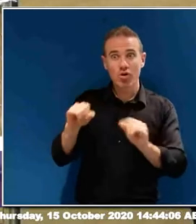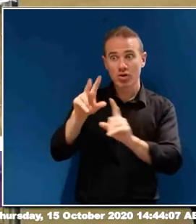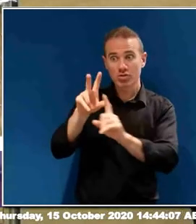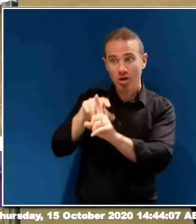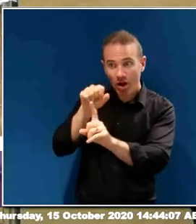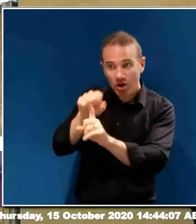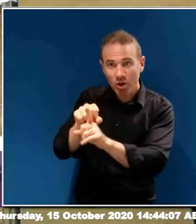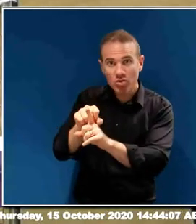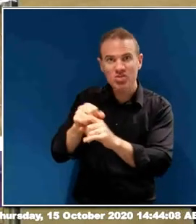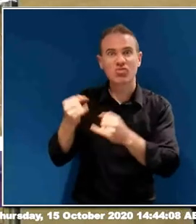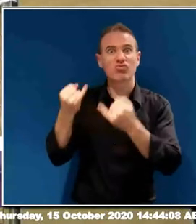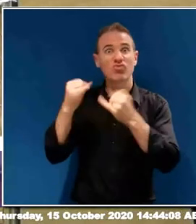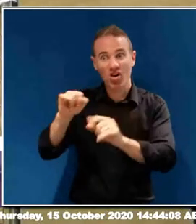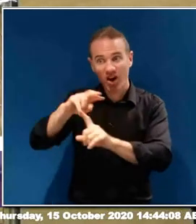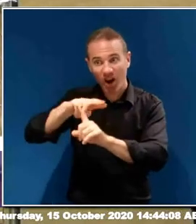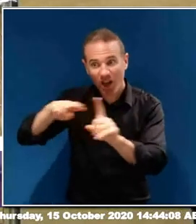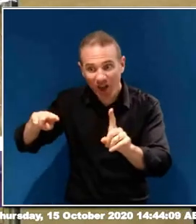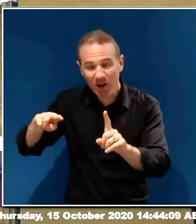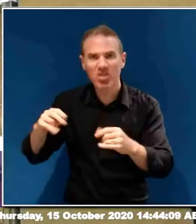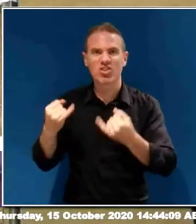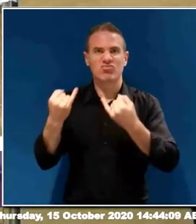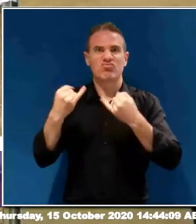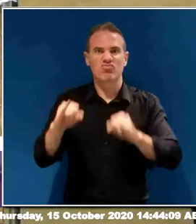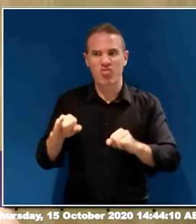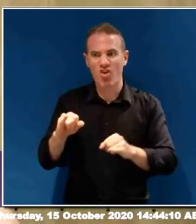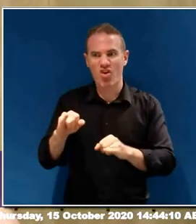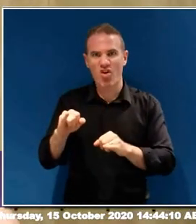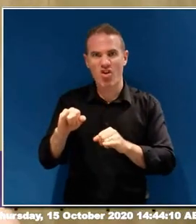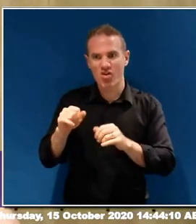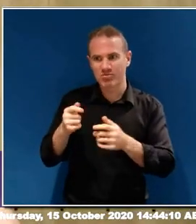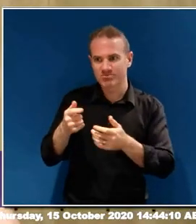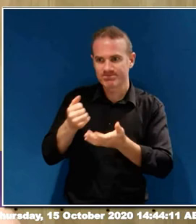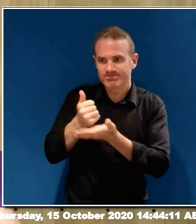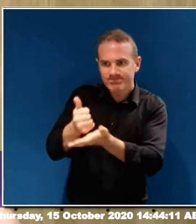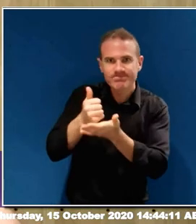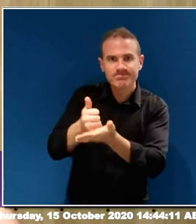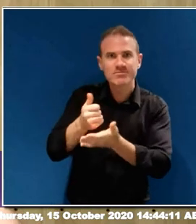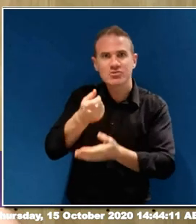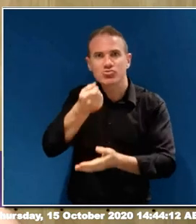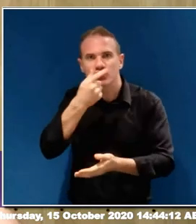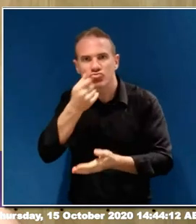And a perception of themselves that is different to what is accurate, I think, more importantly as well.